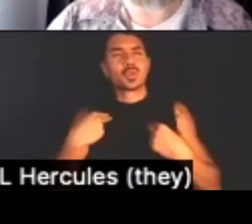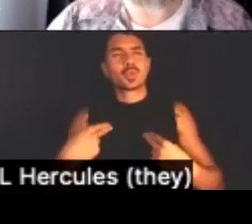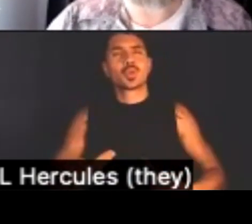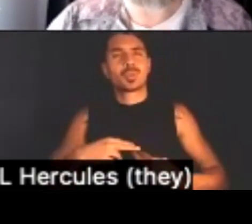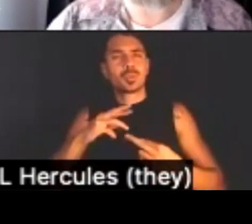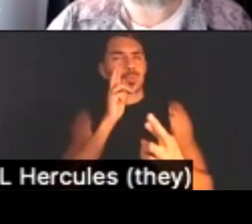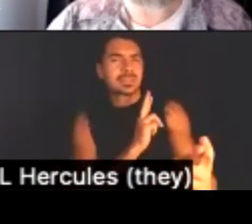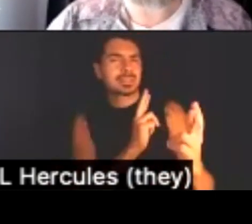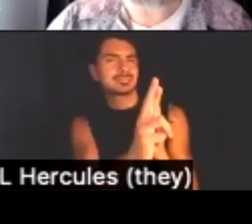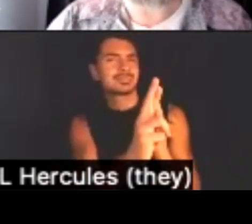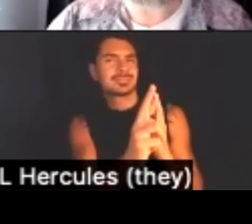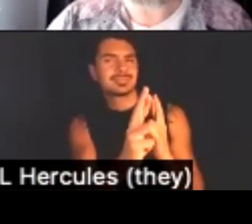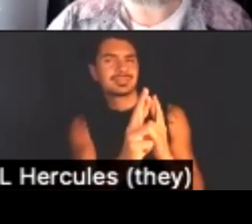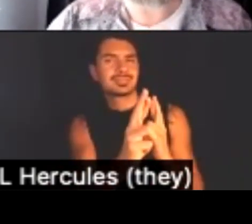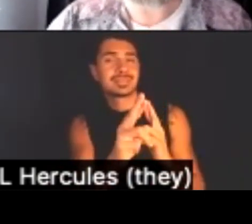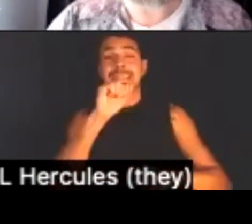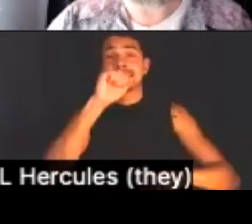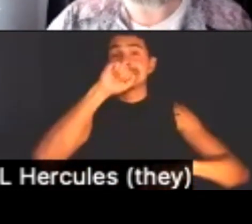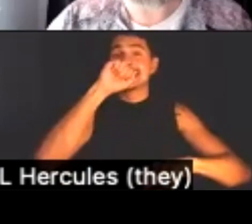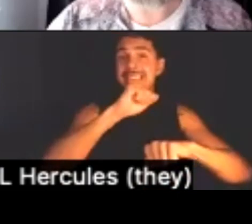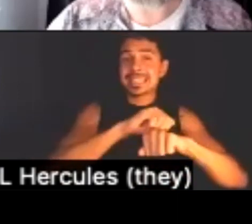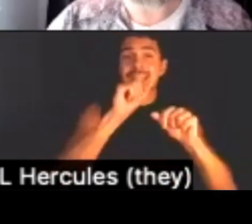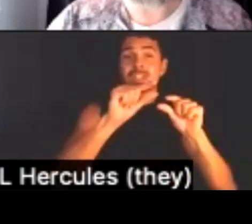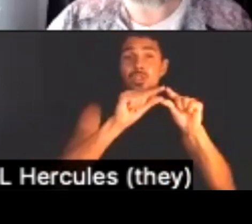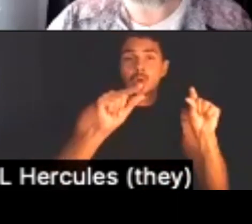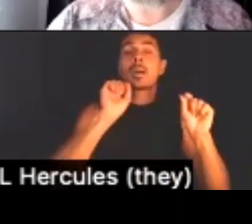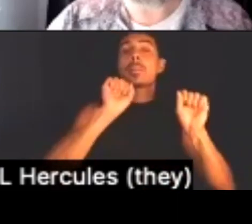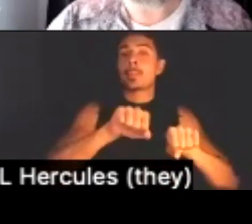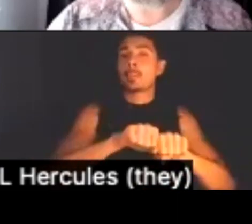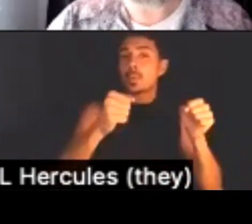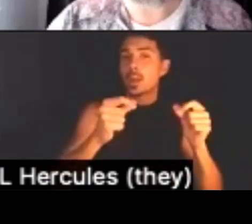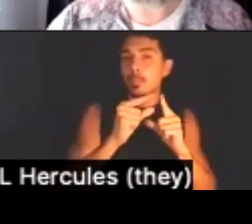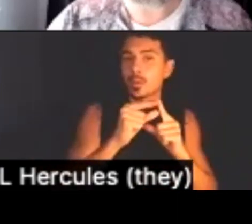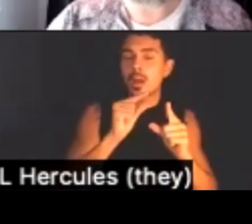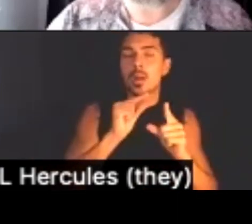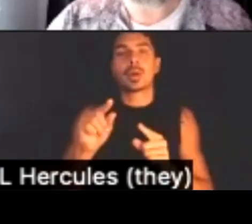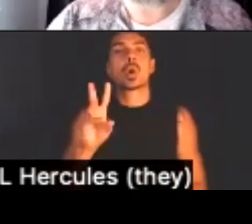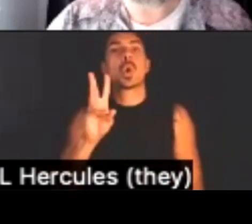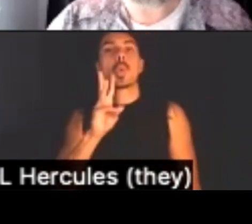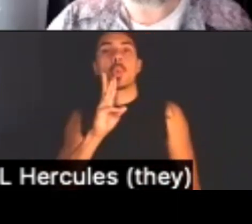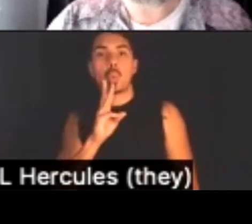Remember that sticks and stones may break your bones, but words can do real damage.